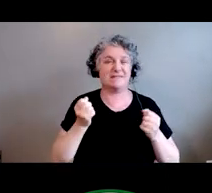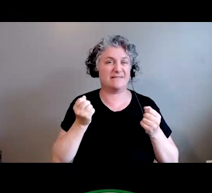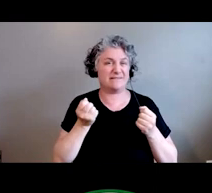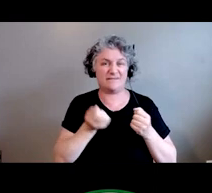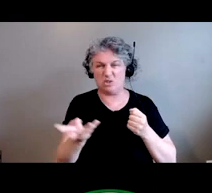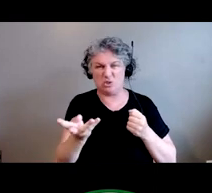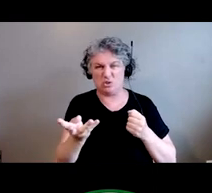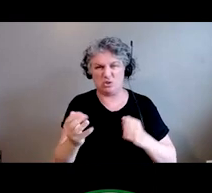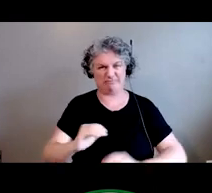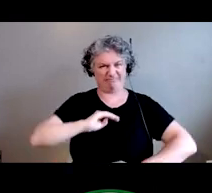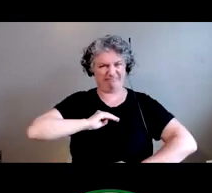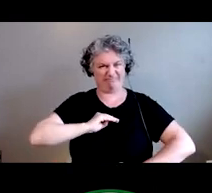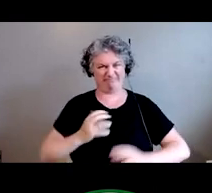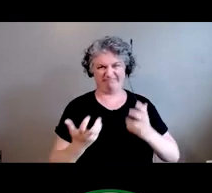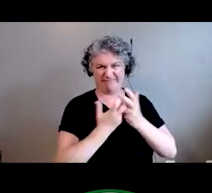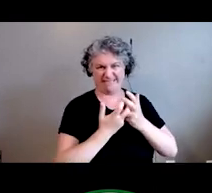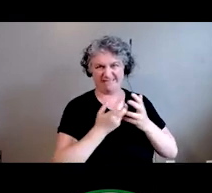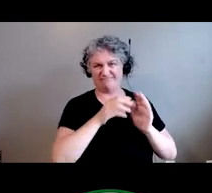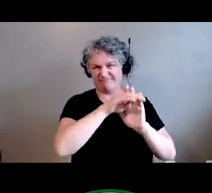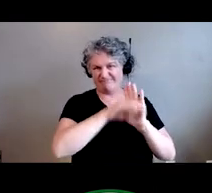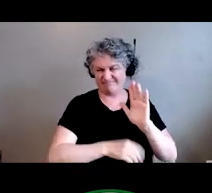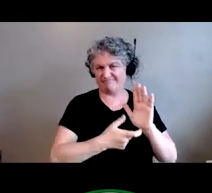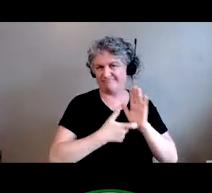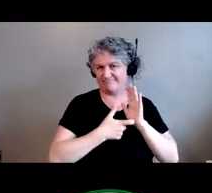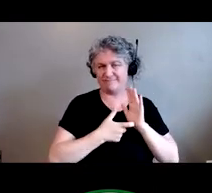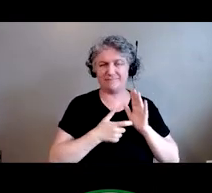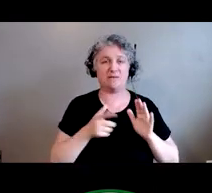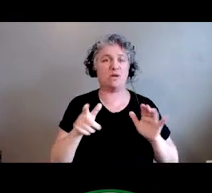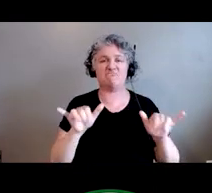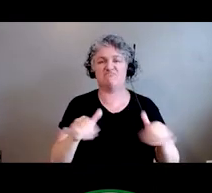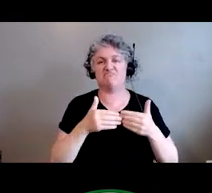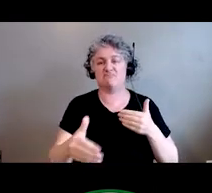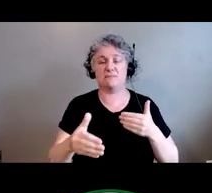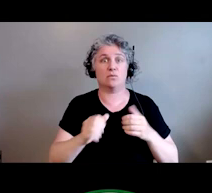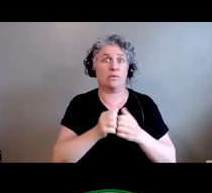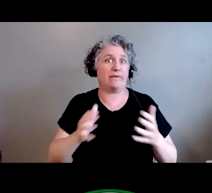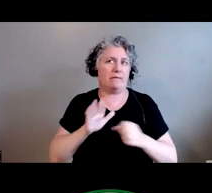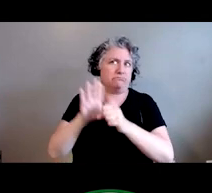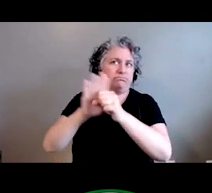Education on the how and the why of accessibility is important, but those who are not able to